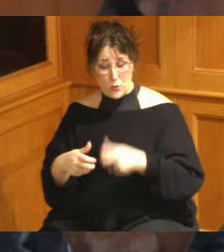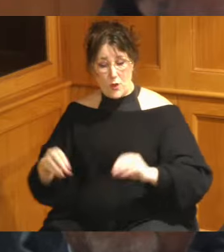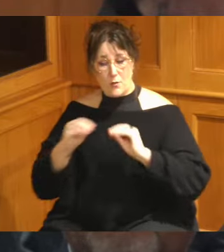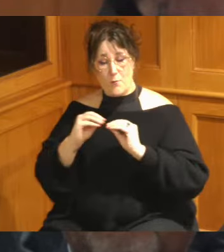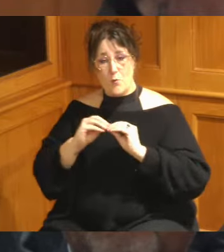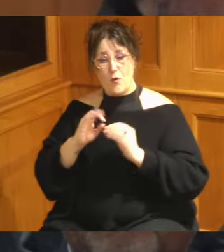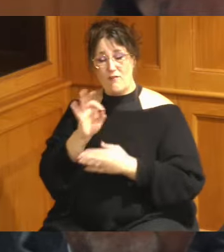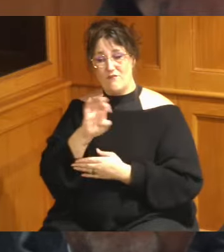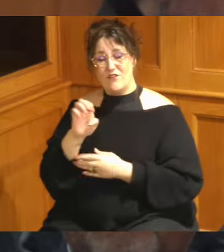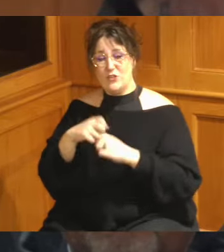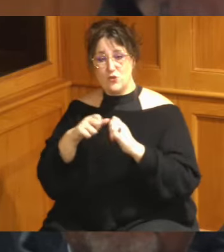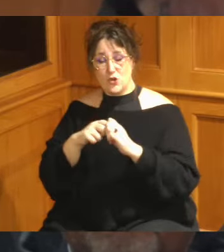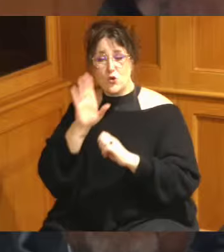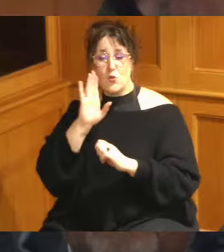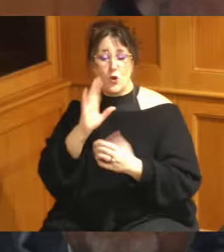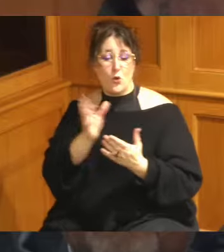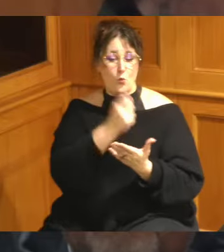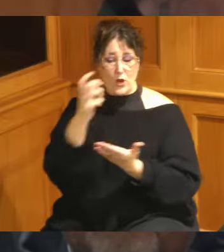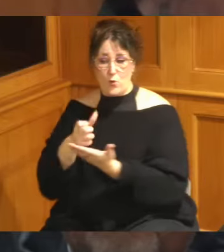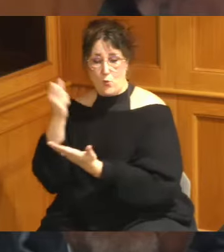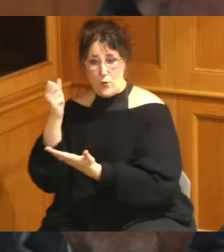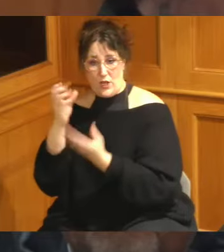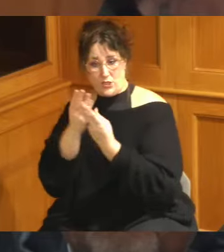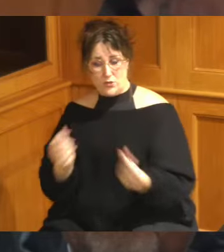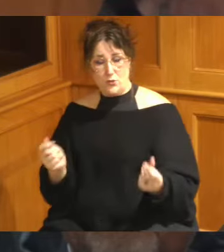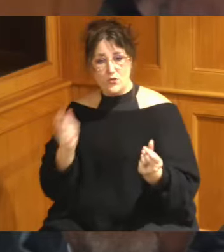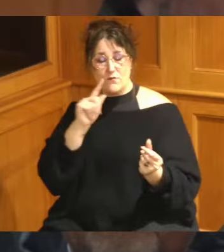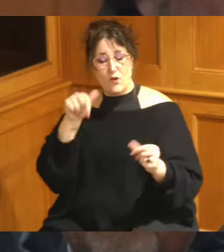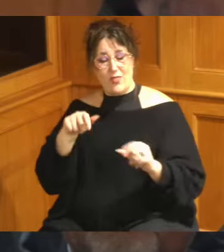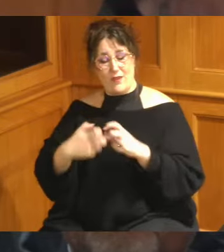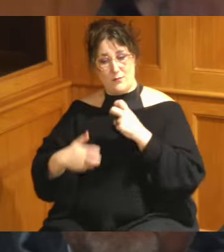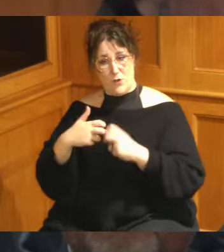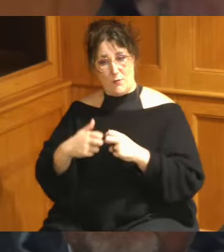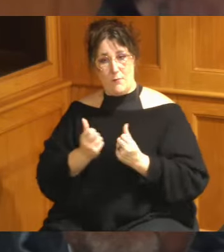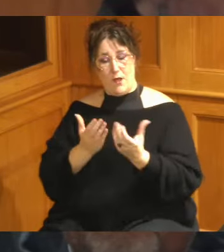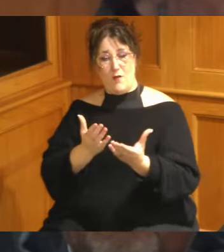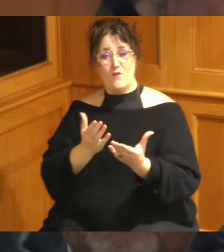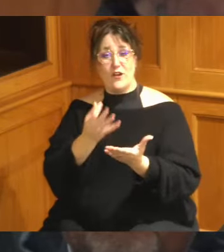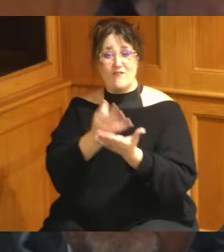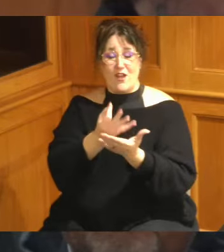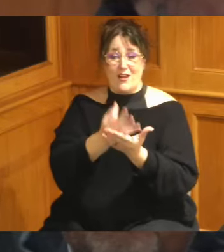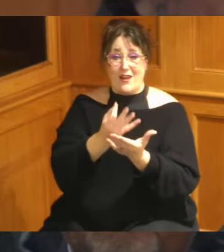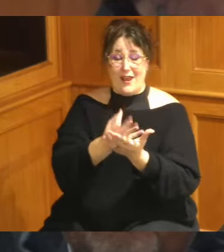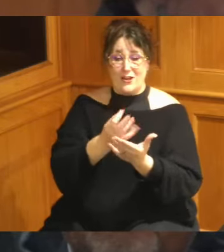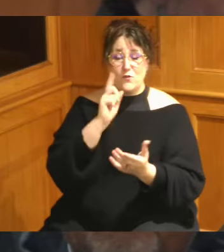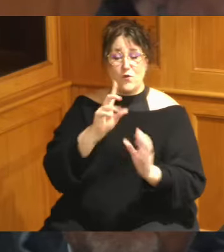offer the city a win-win solution. Offering financial incentives to implement these win-win